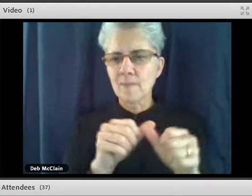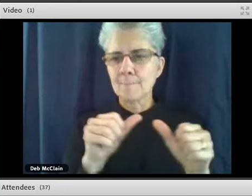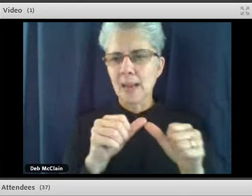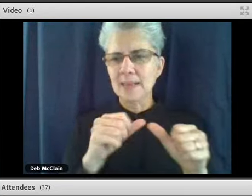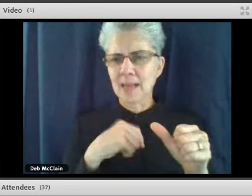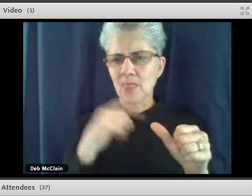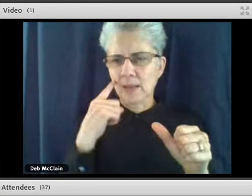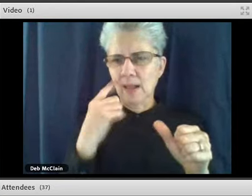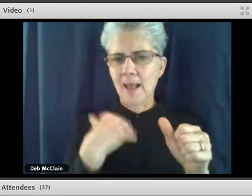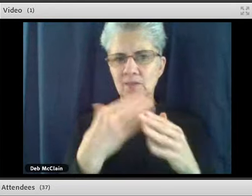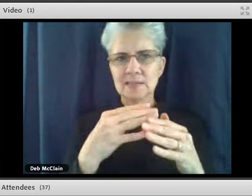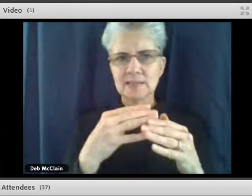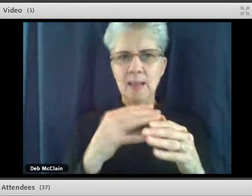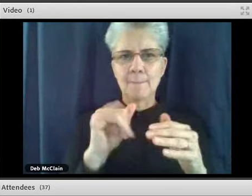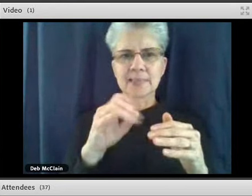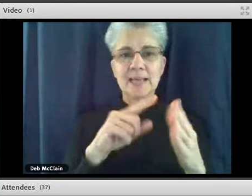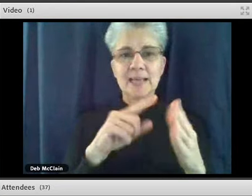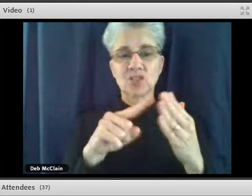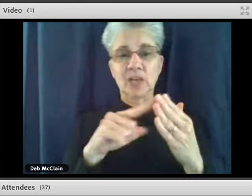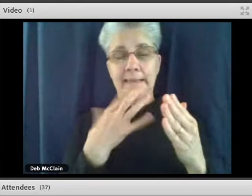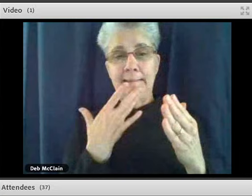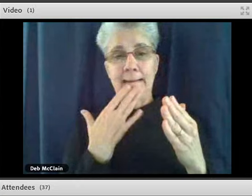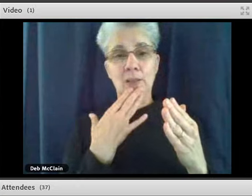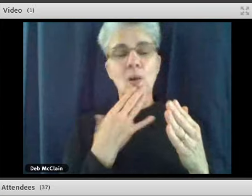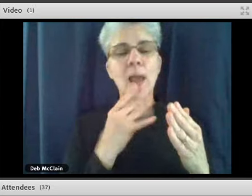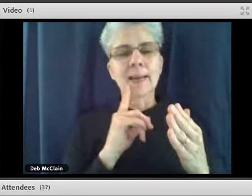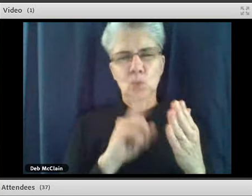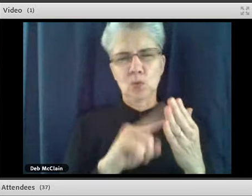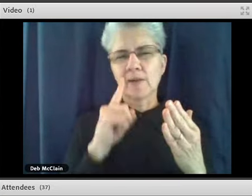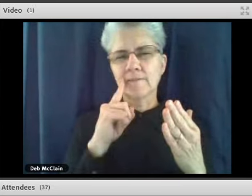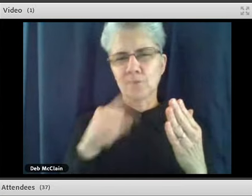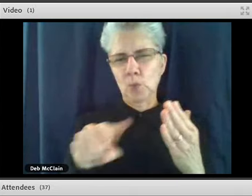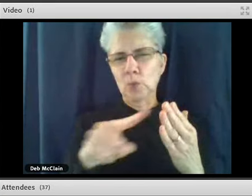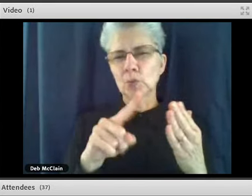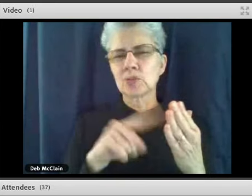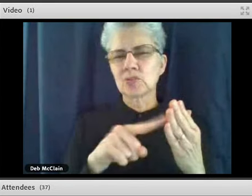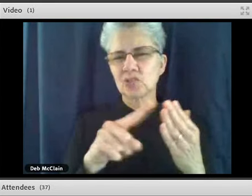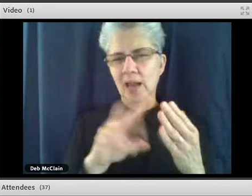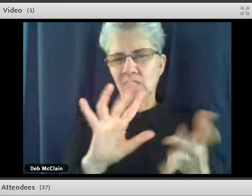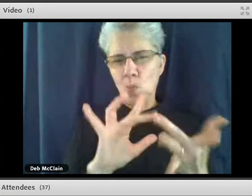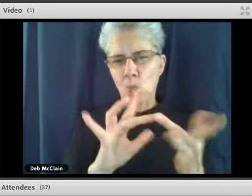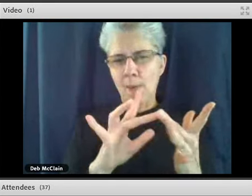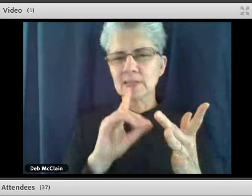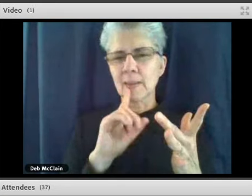Actually, Natalia, there are a lot of places -- and I think I've got some sites here -- about checking color.